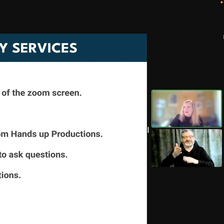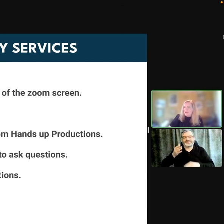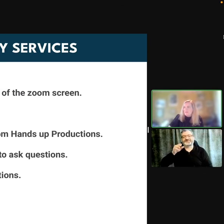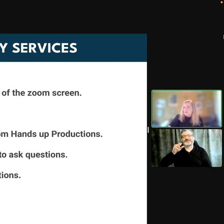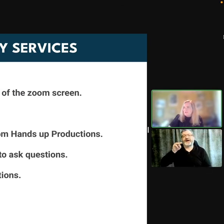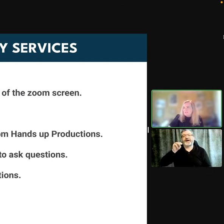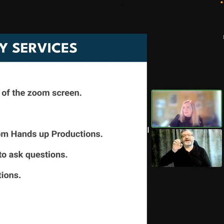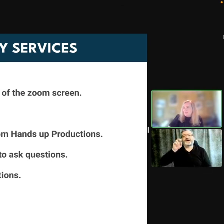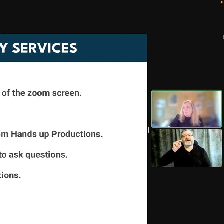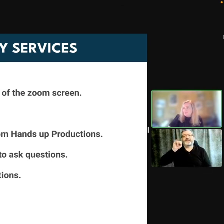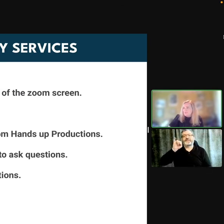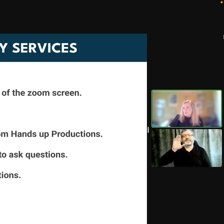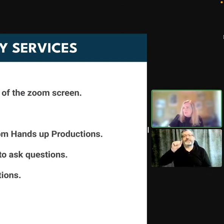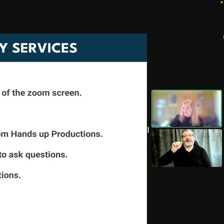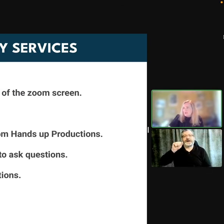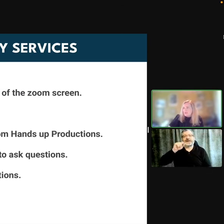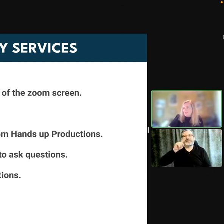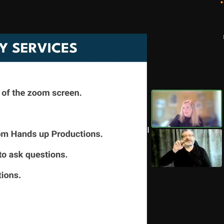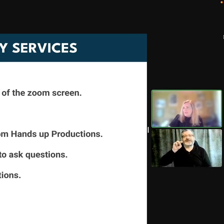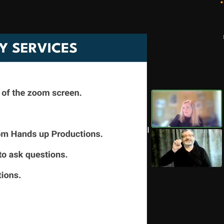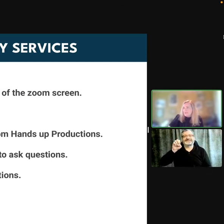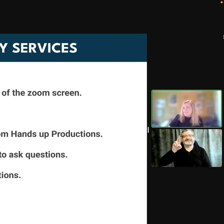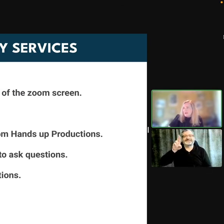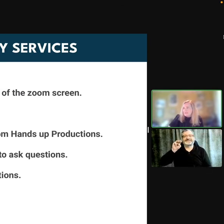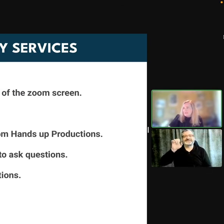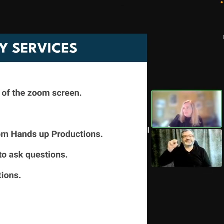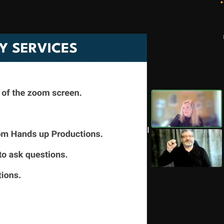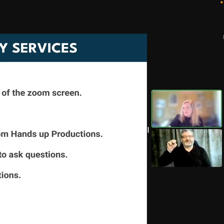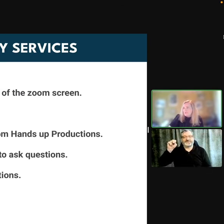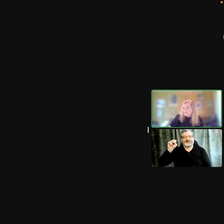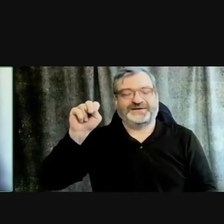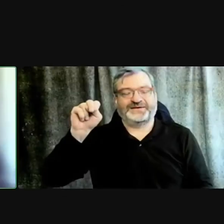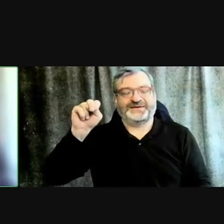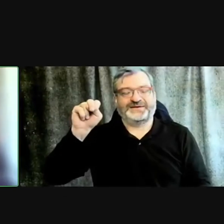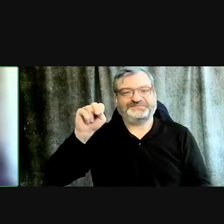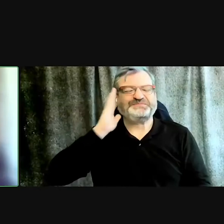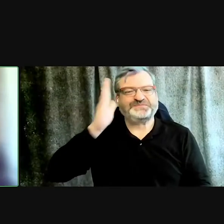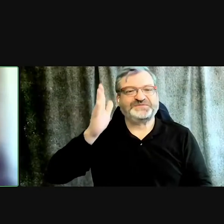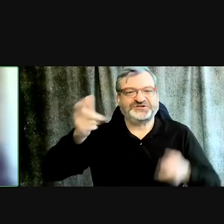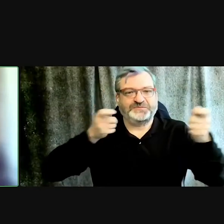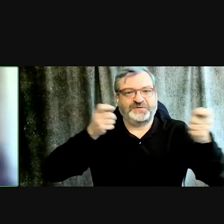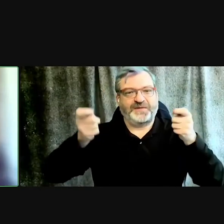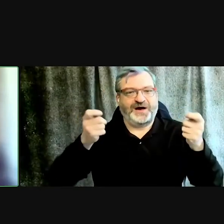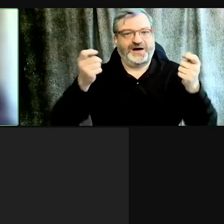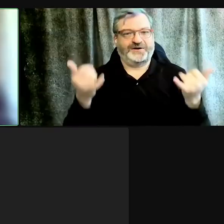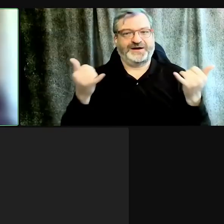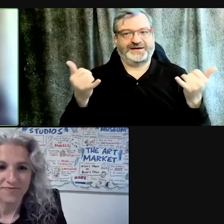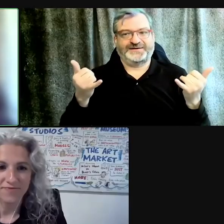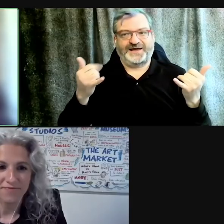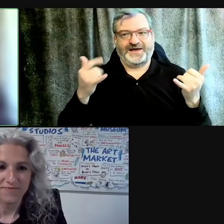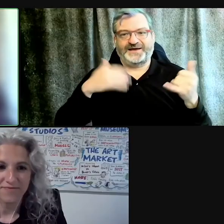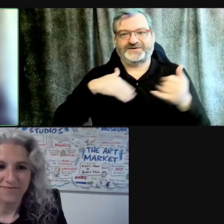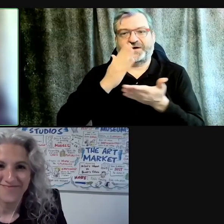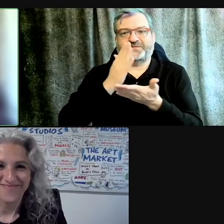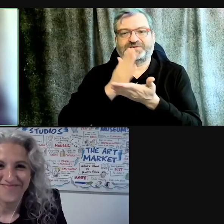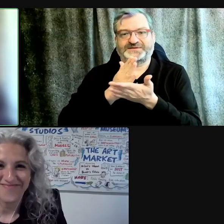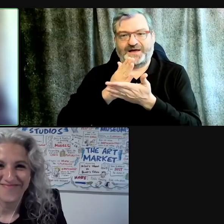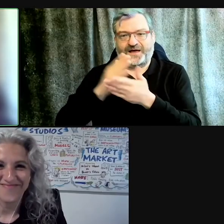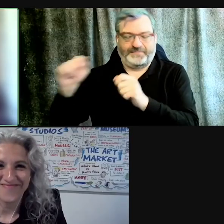I am going to stop screen sharing and allow Monica to show her video.